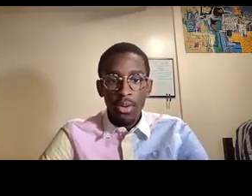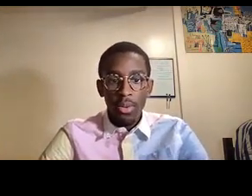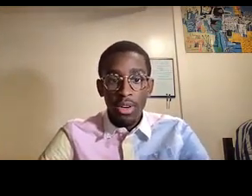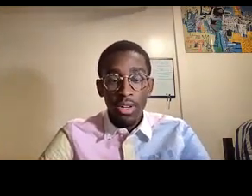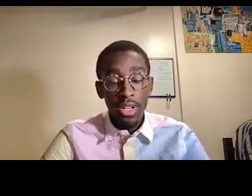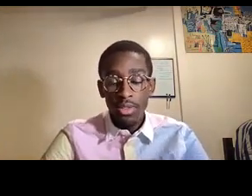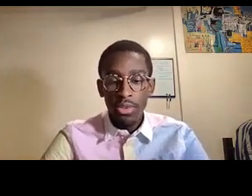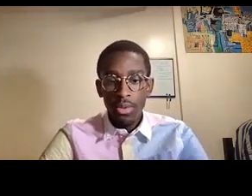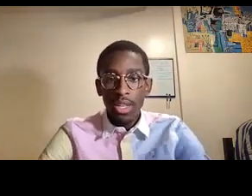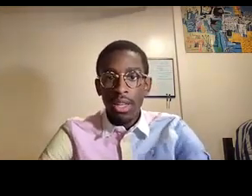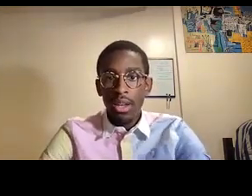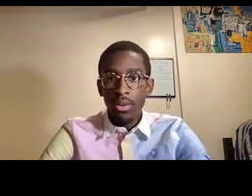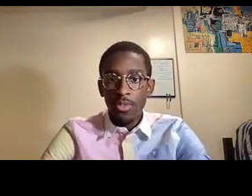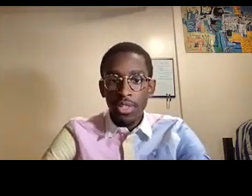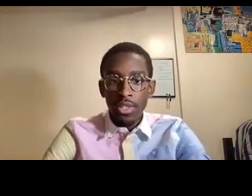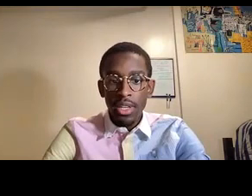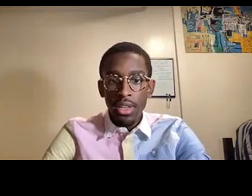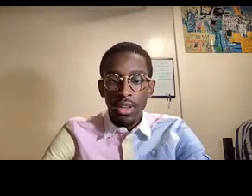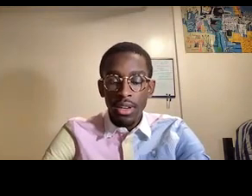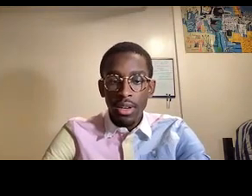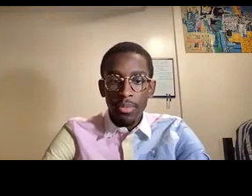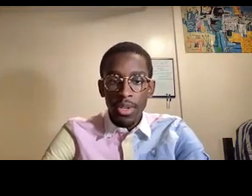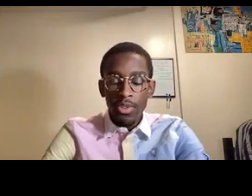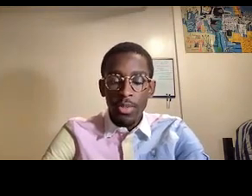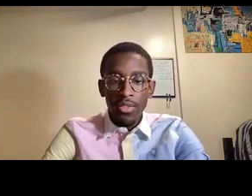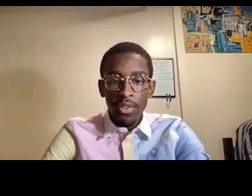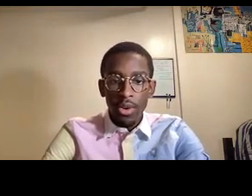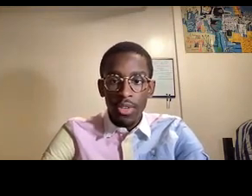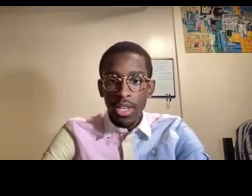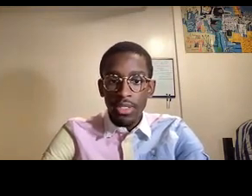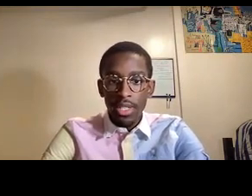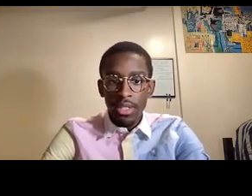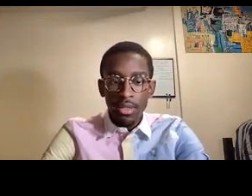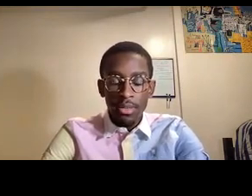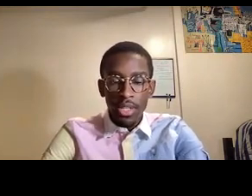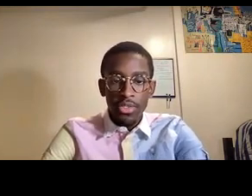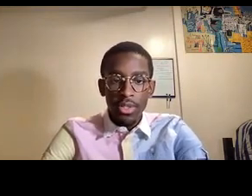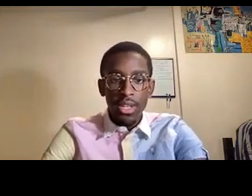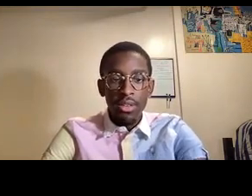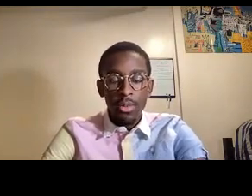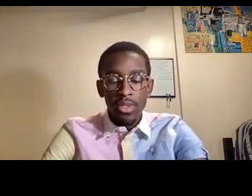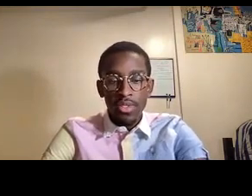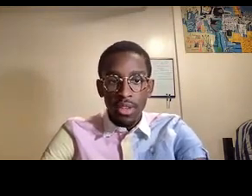we are adhering to right now especially in response to COVID-19 and making sure that everyone's safe.